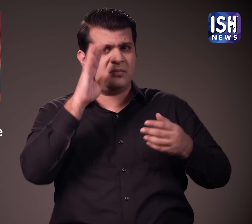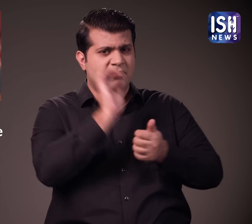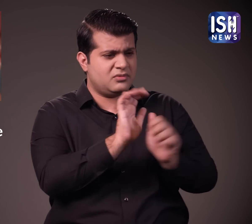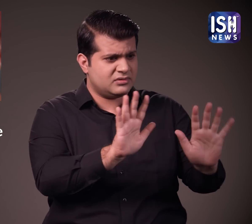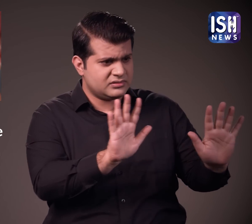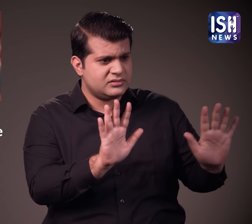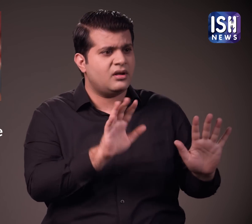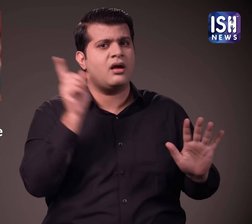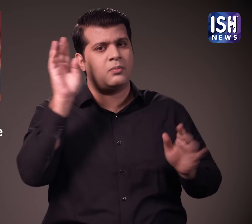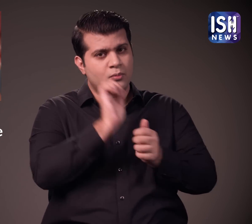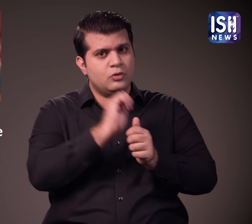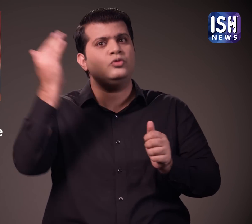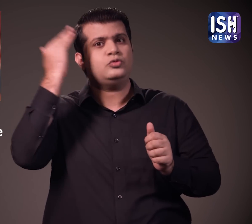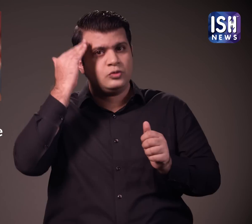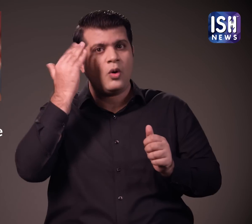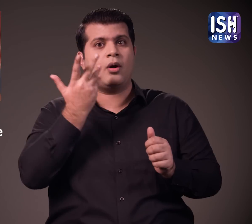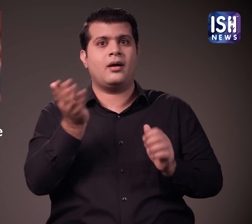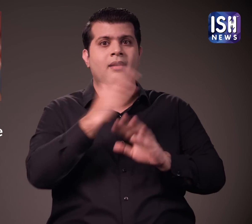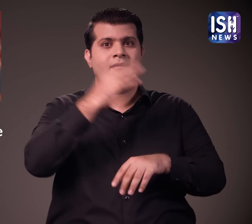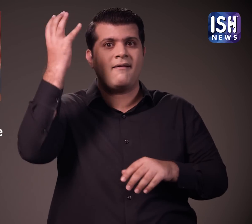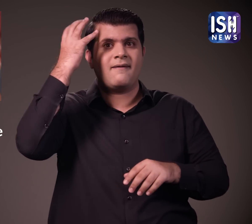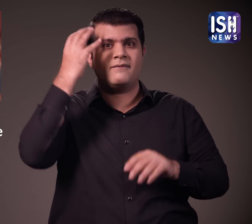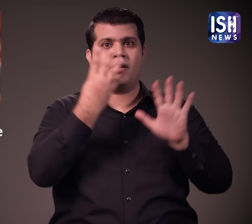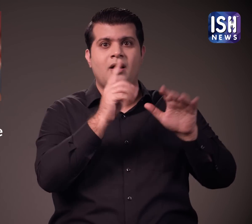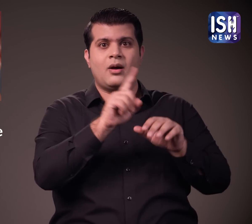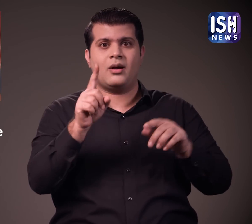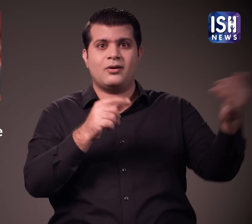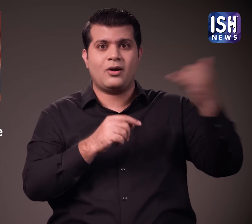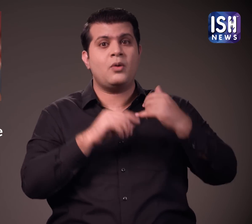Police knew about her as in the afternoon Sook had called 911.